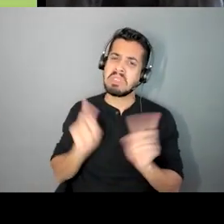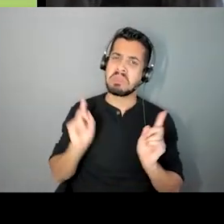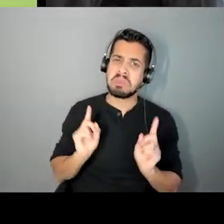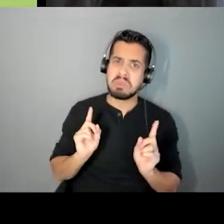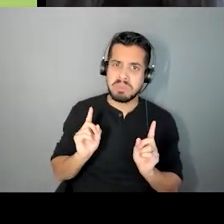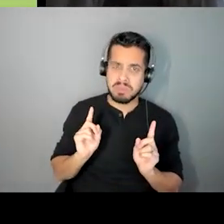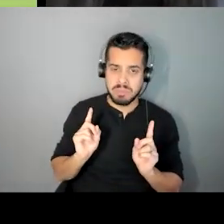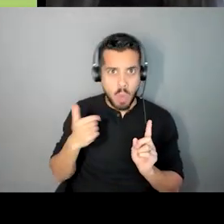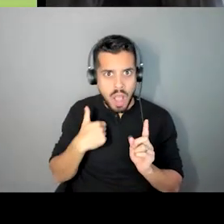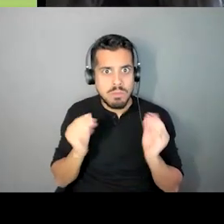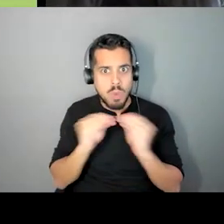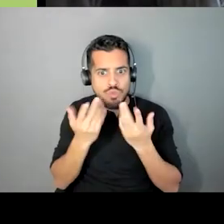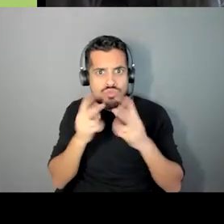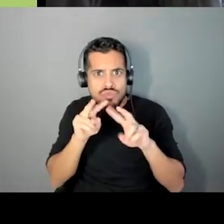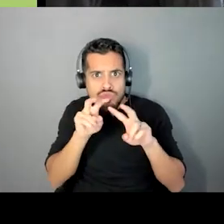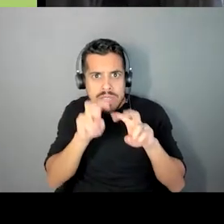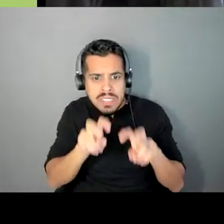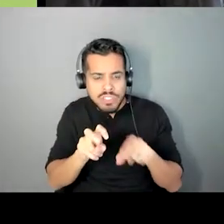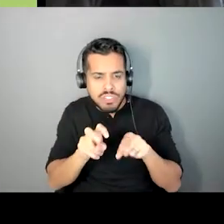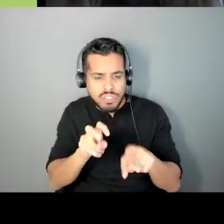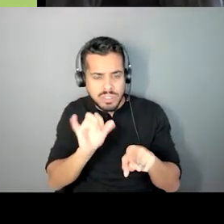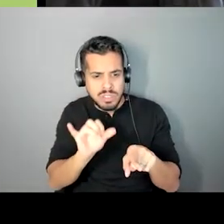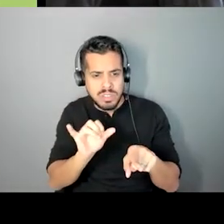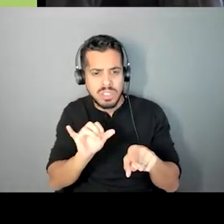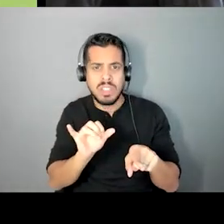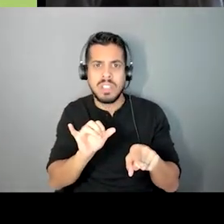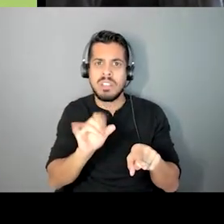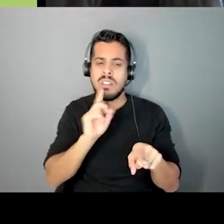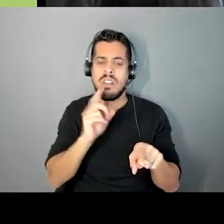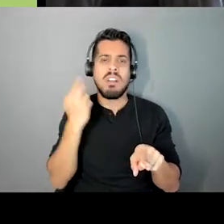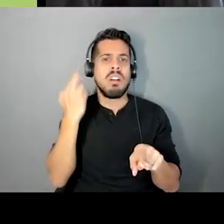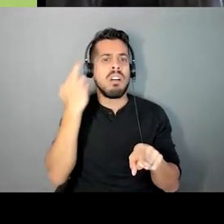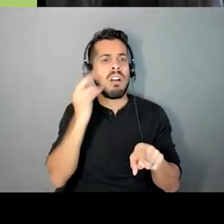on that as a problem statement and, uh... fundamentally realized that there are a lot of really,